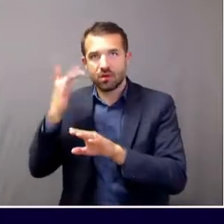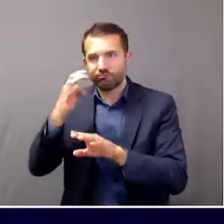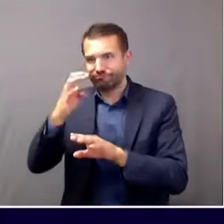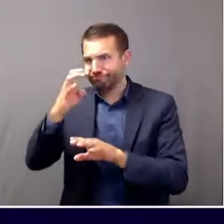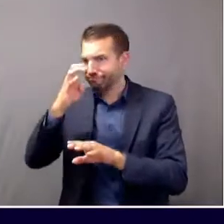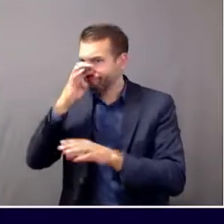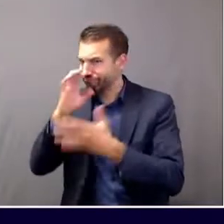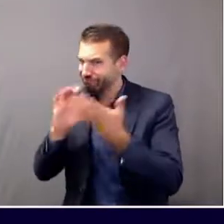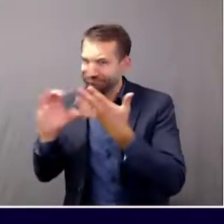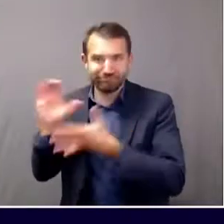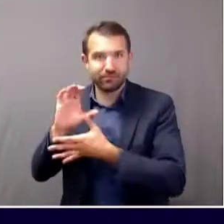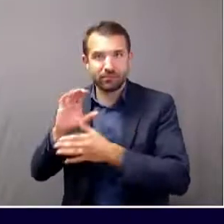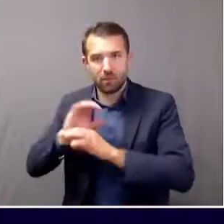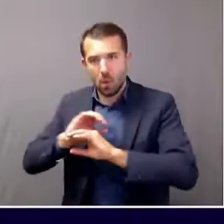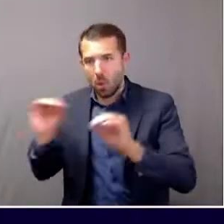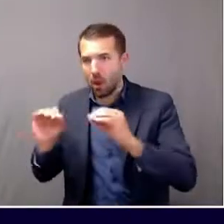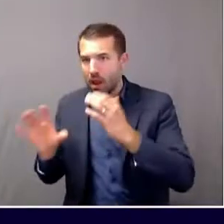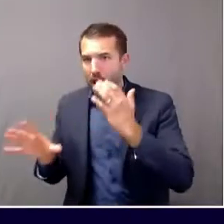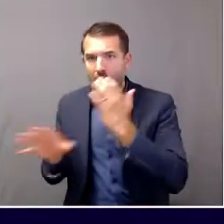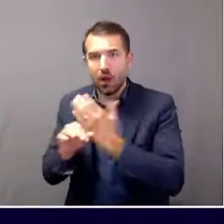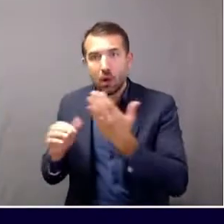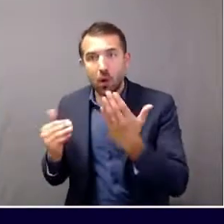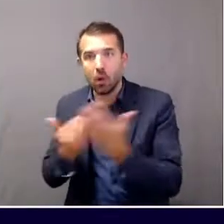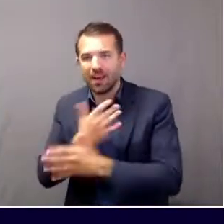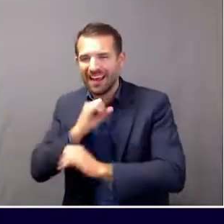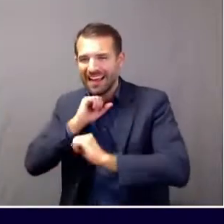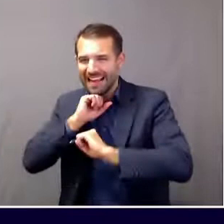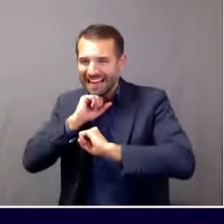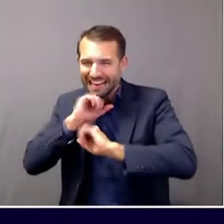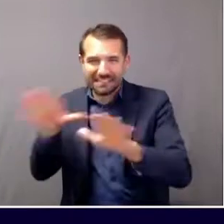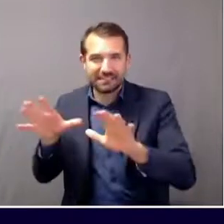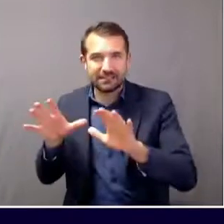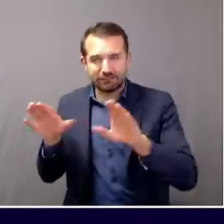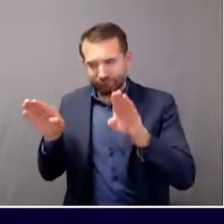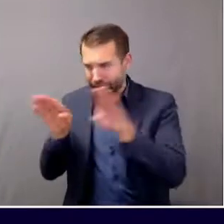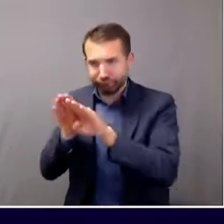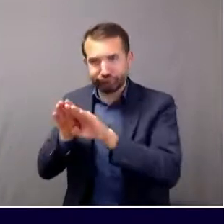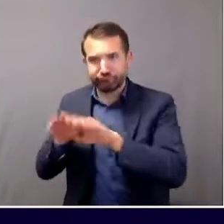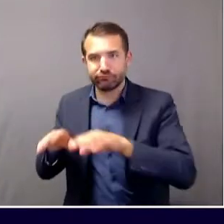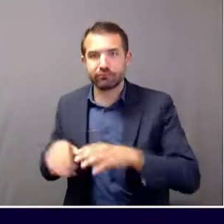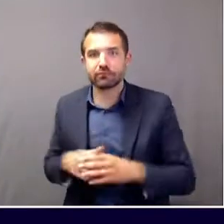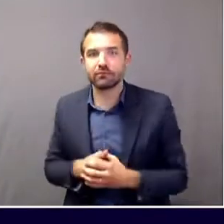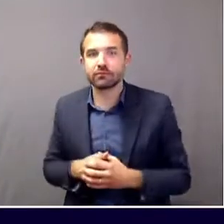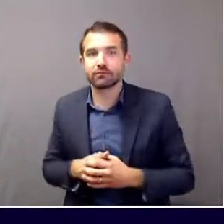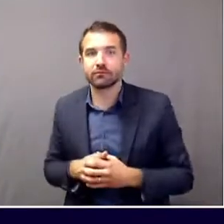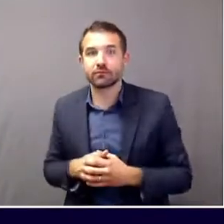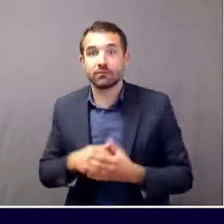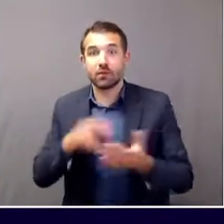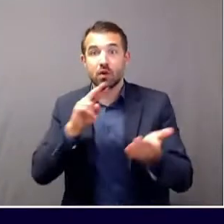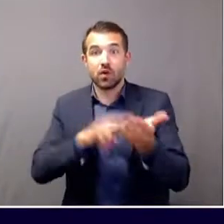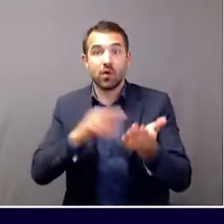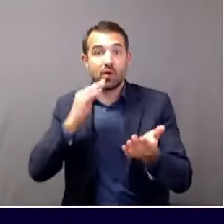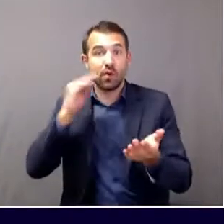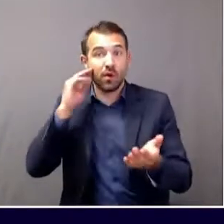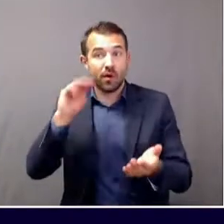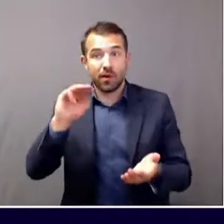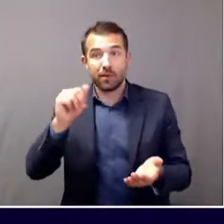the maple crest facility because it is a nursing home there